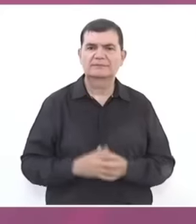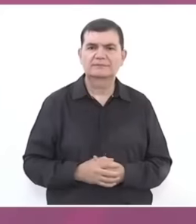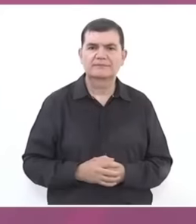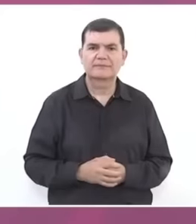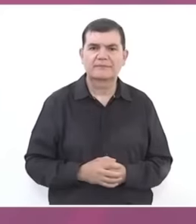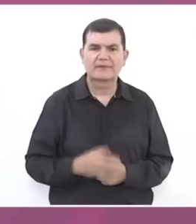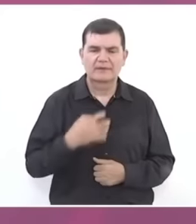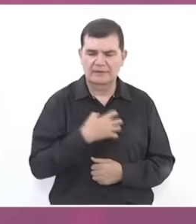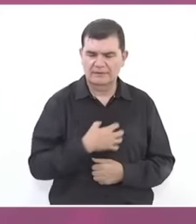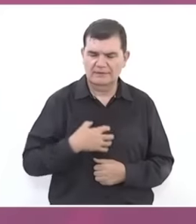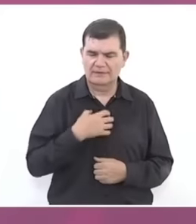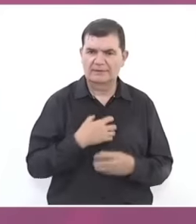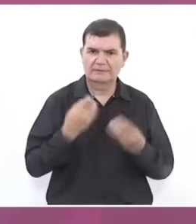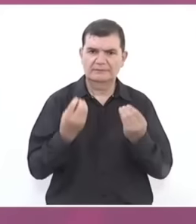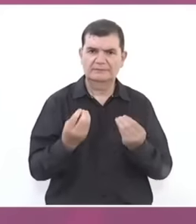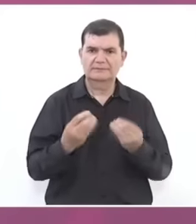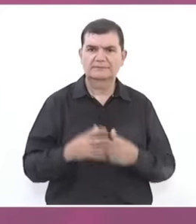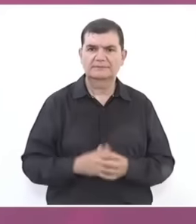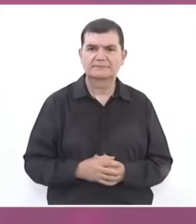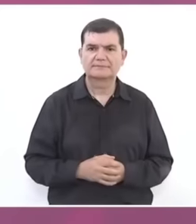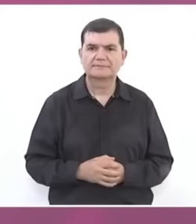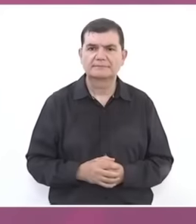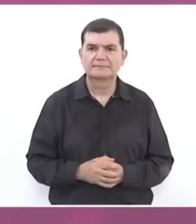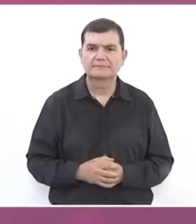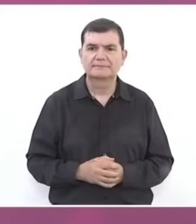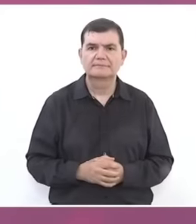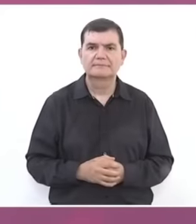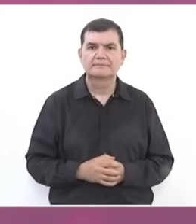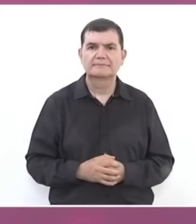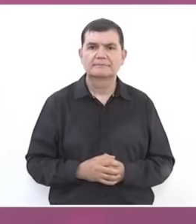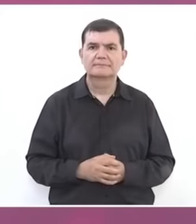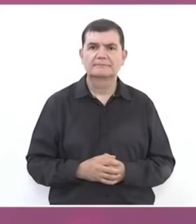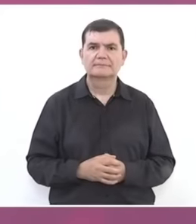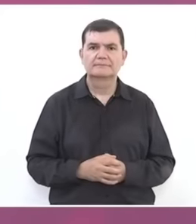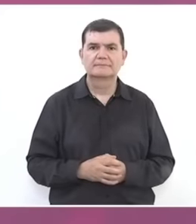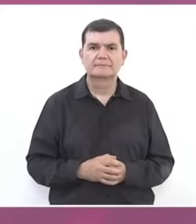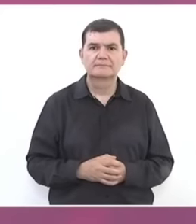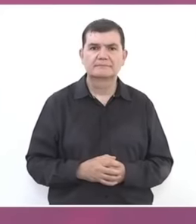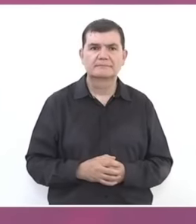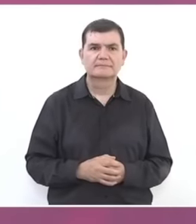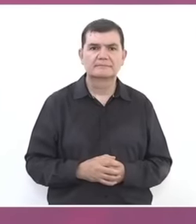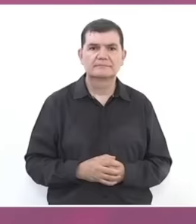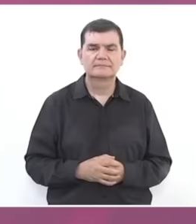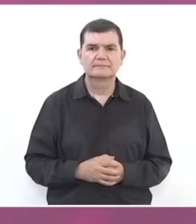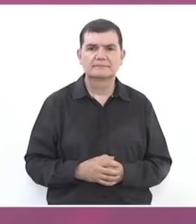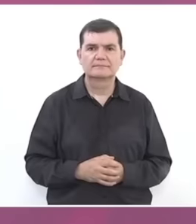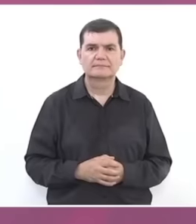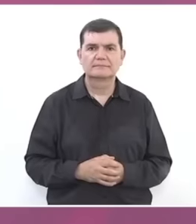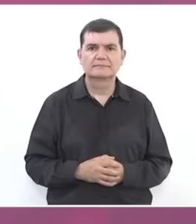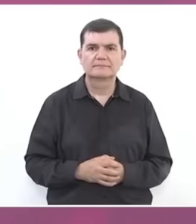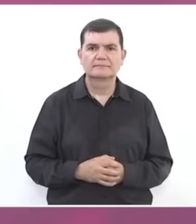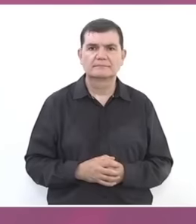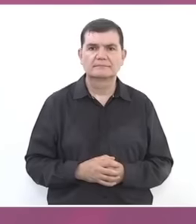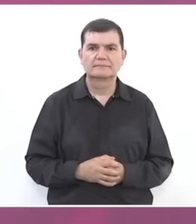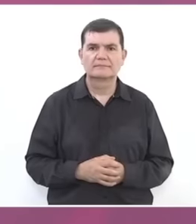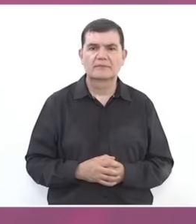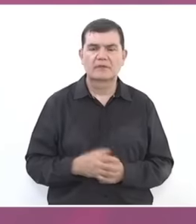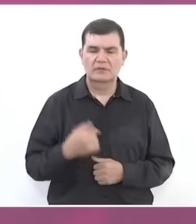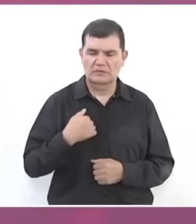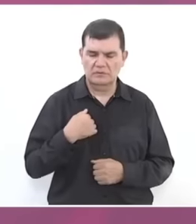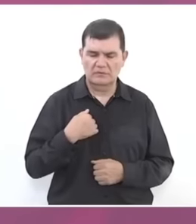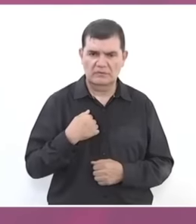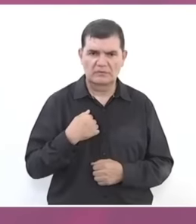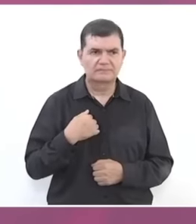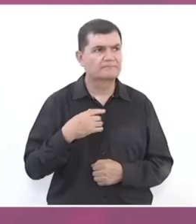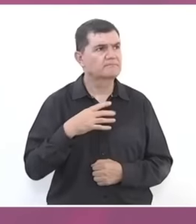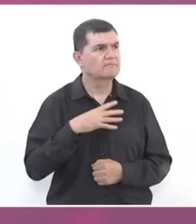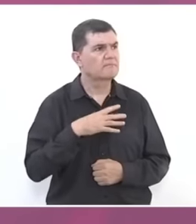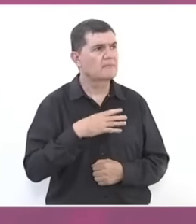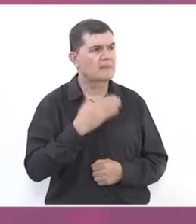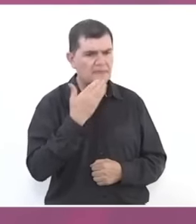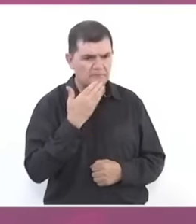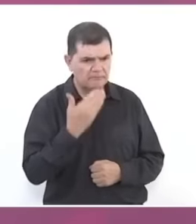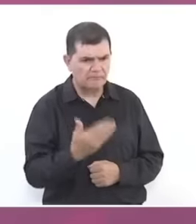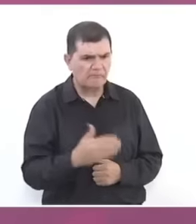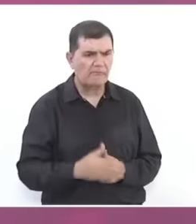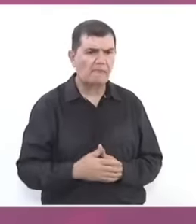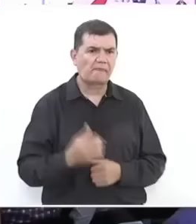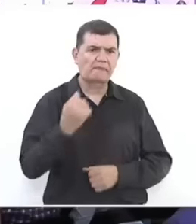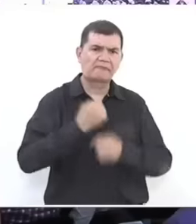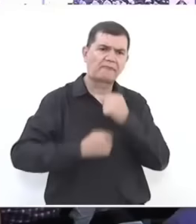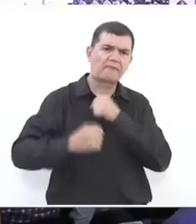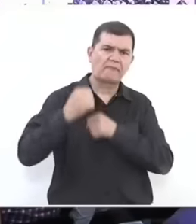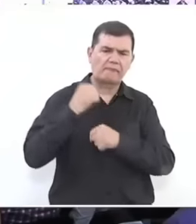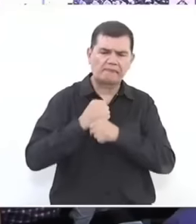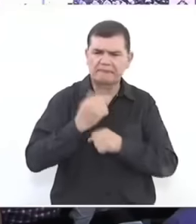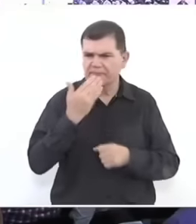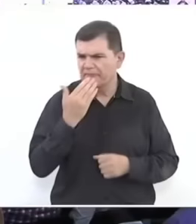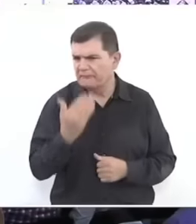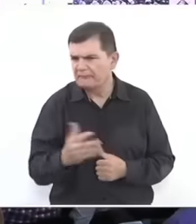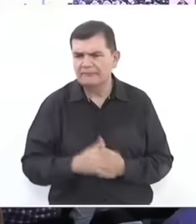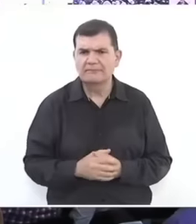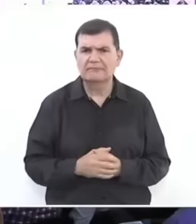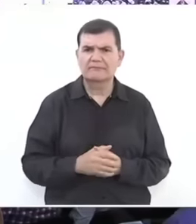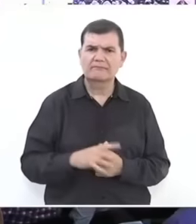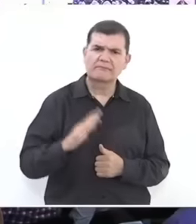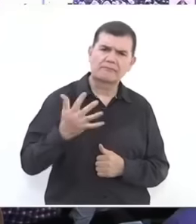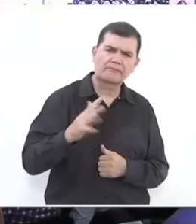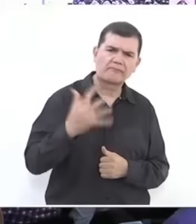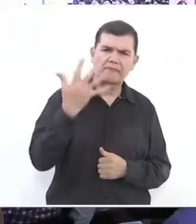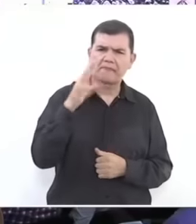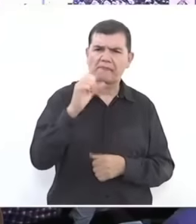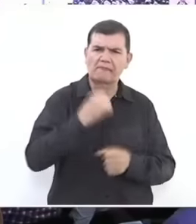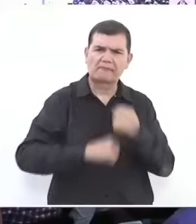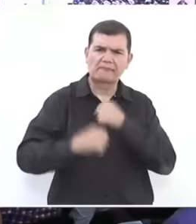happy. I have been well for years. A little more than 10 years ago I had a heart attack,